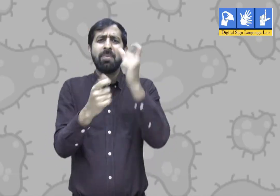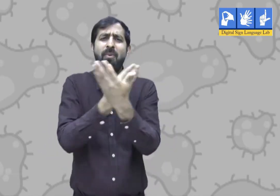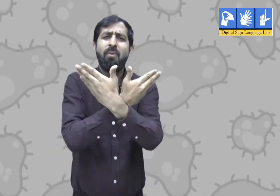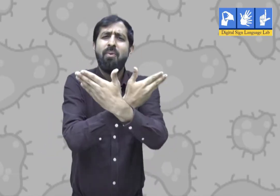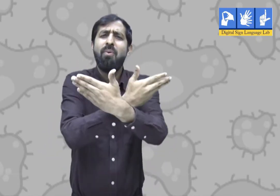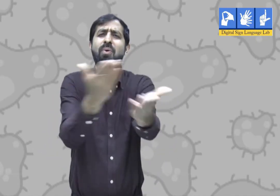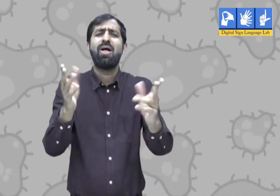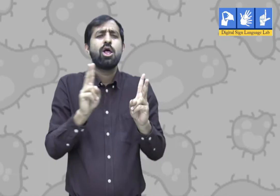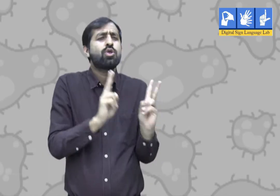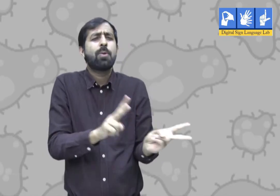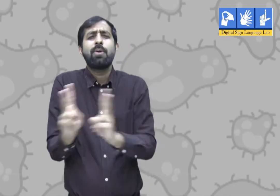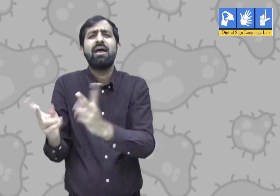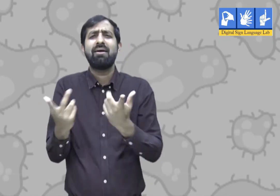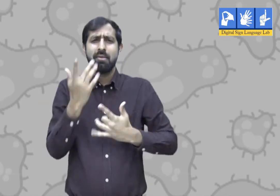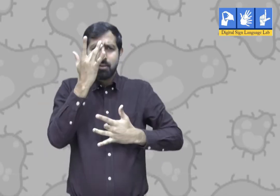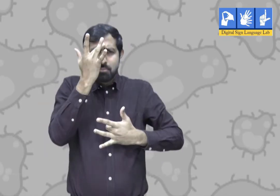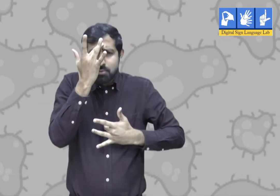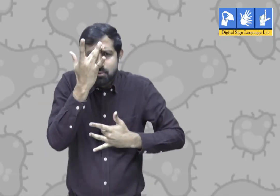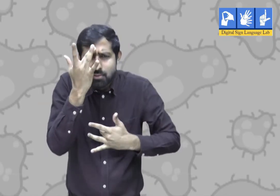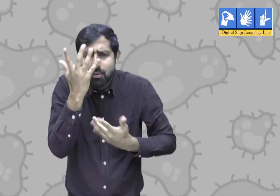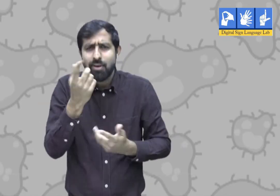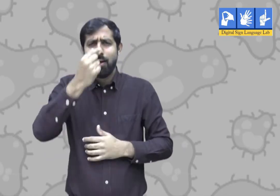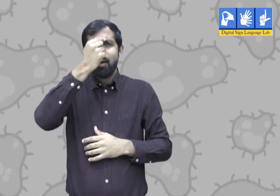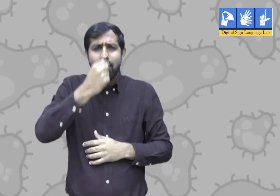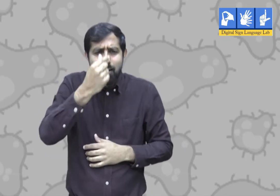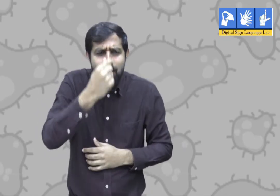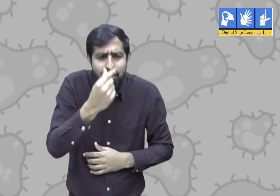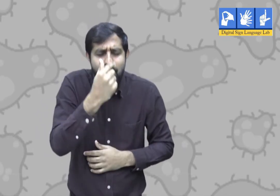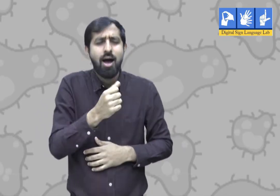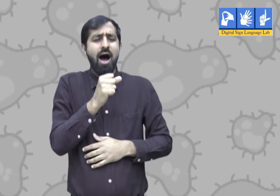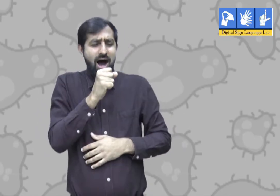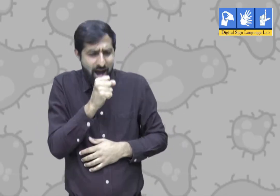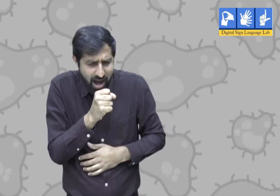If a person is having common cold then it is not a serious case.